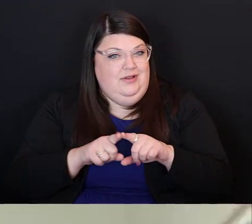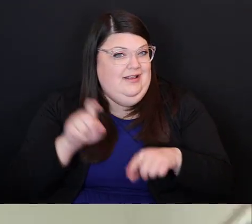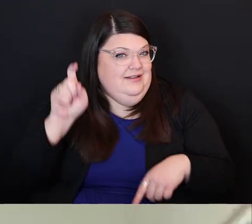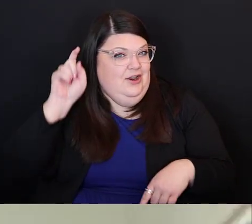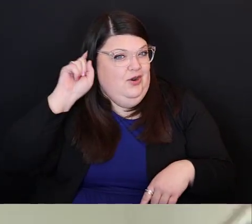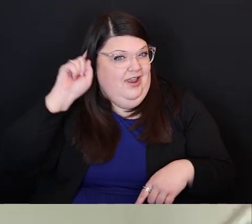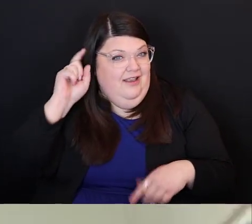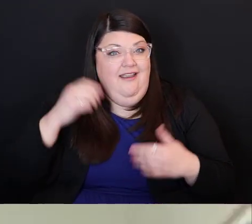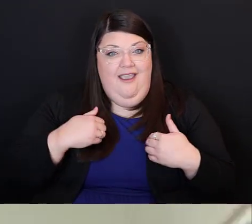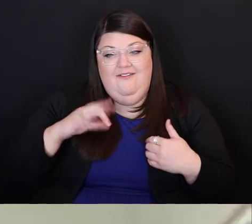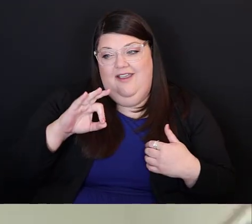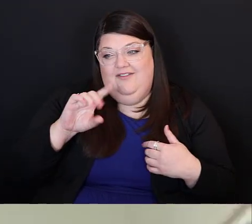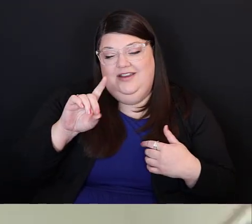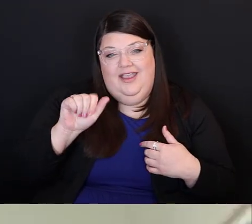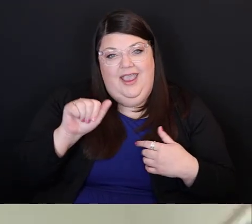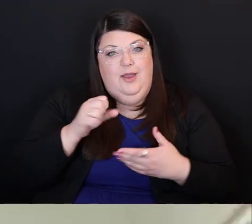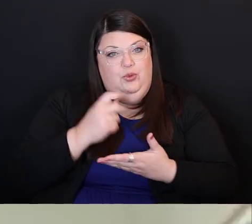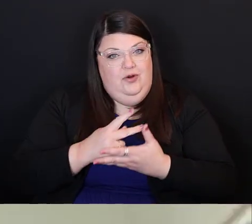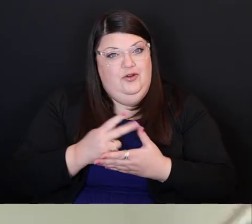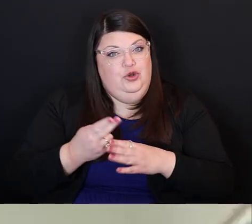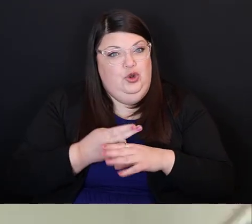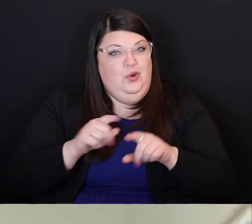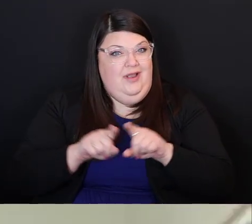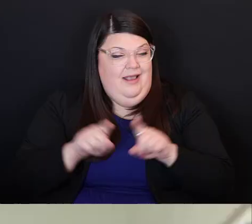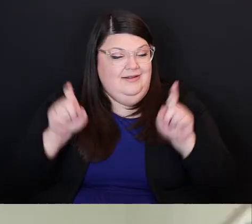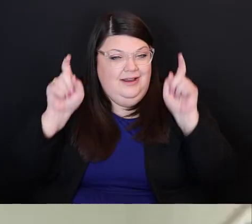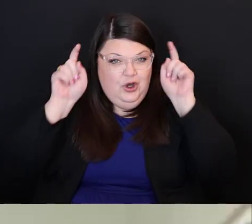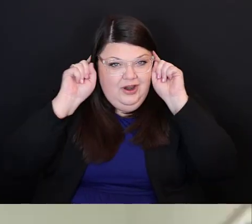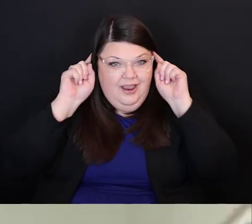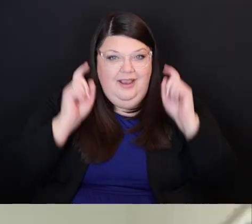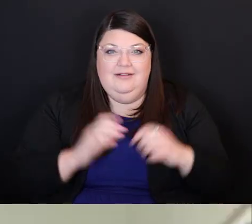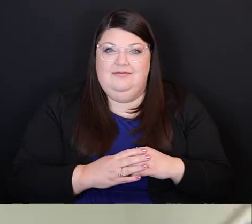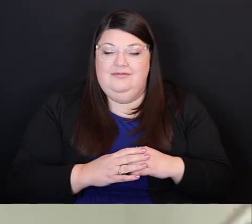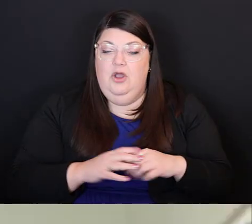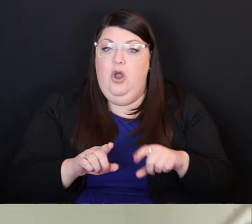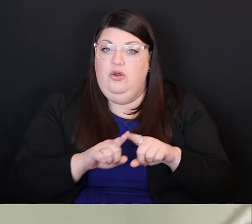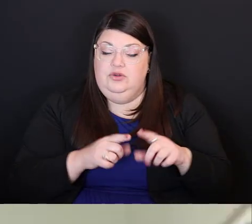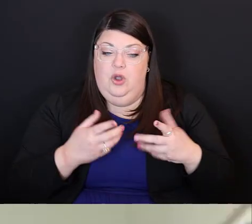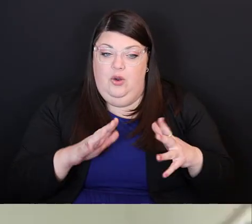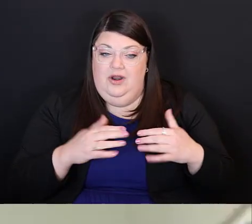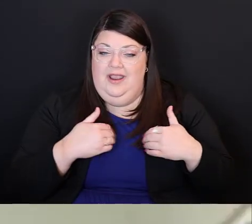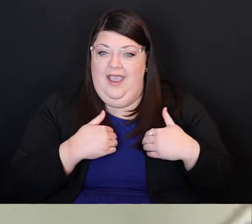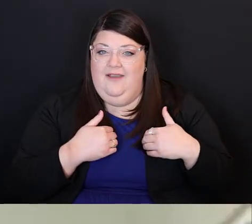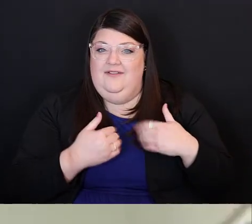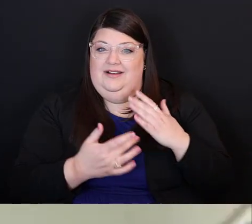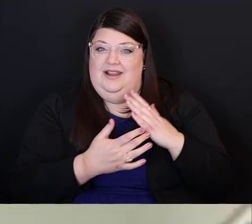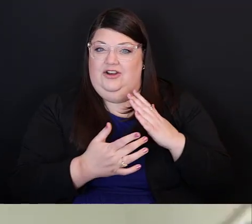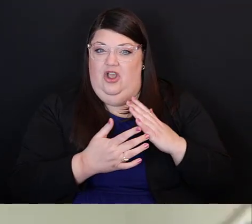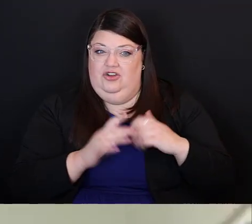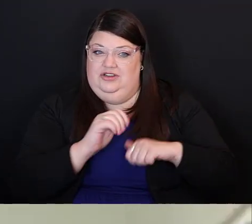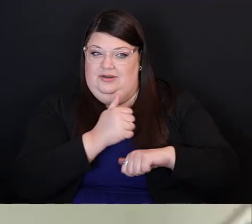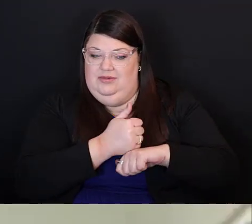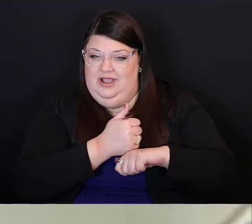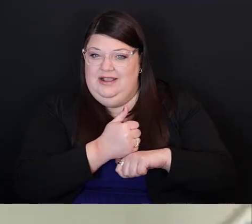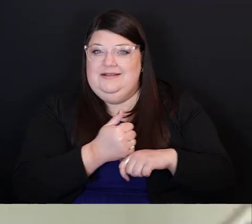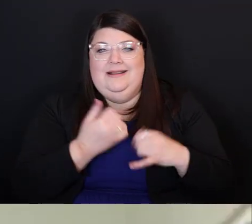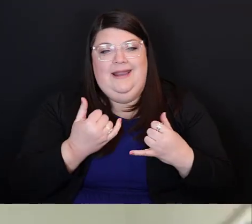And these are relatively small ads for the tech companies. They already have the technology in place, and now they just need to change the